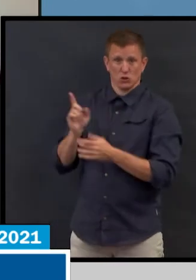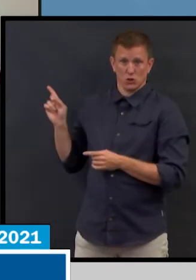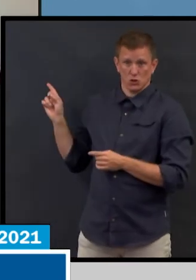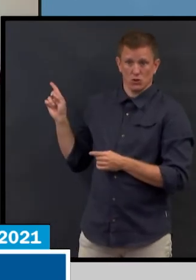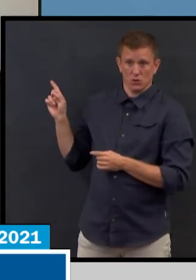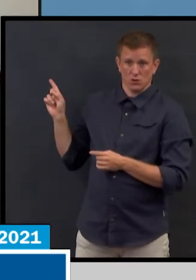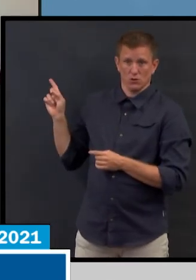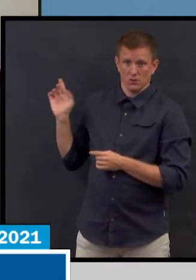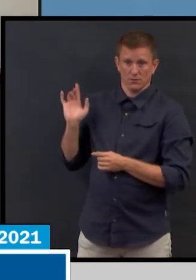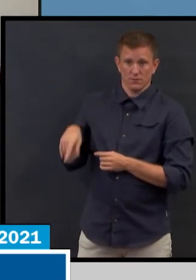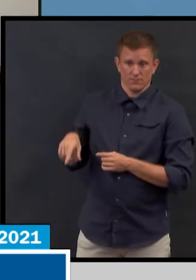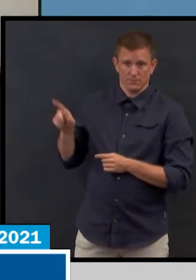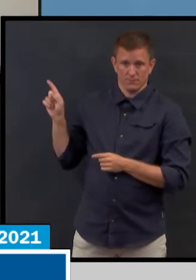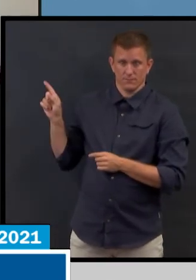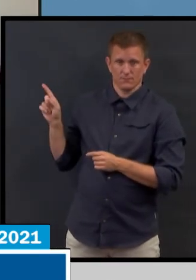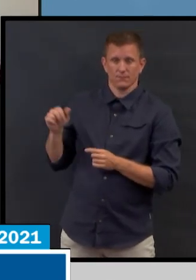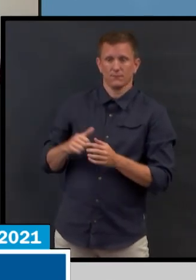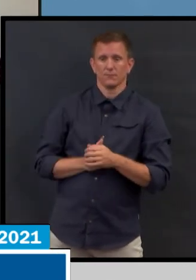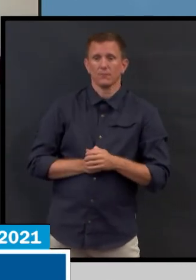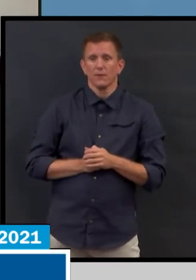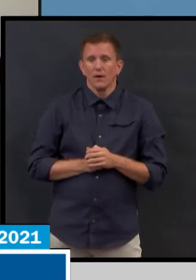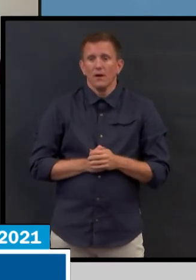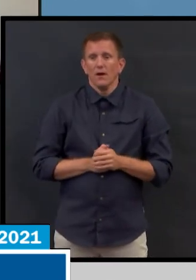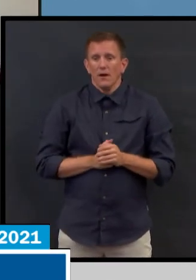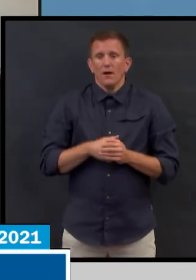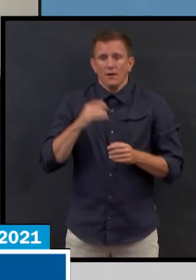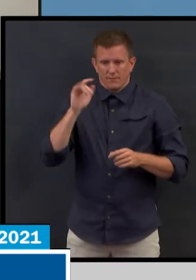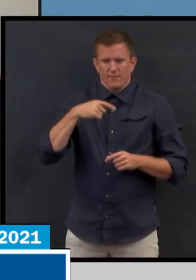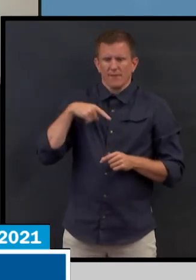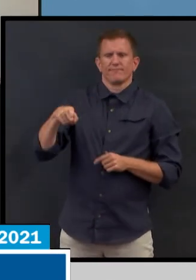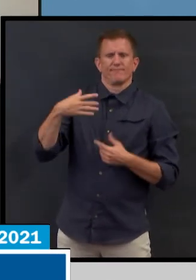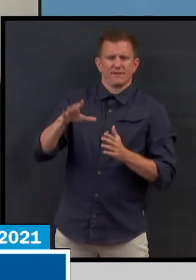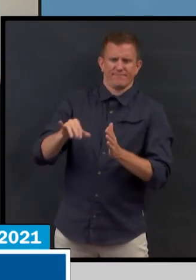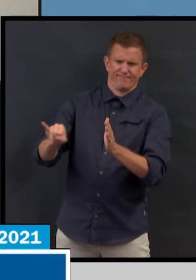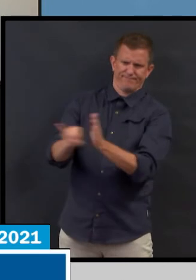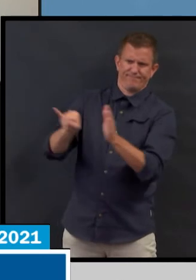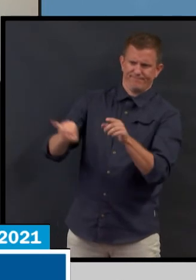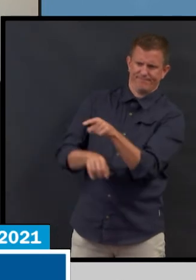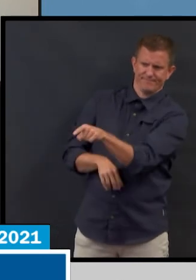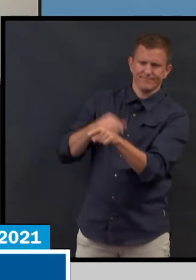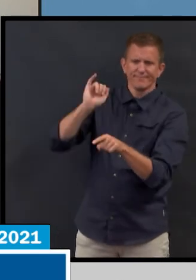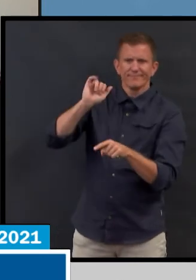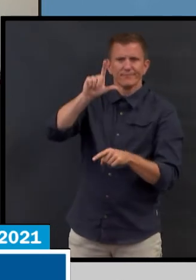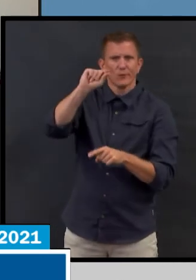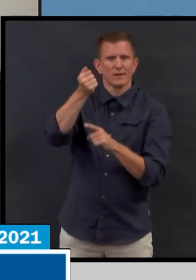of the master plan from 2016 and that's shown on this slide i'll go through some of the the